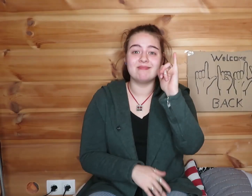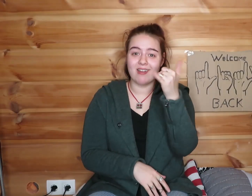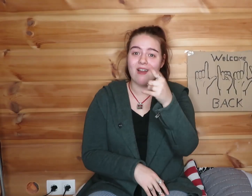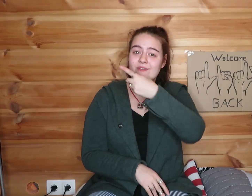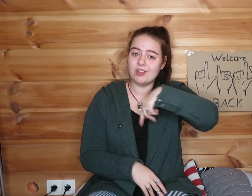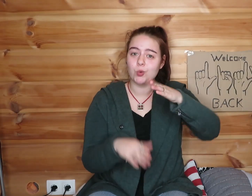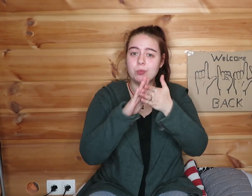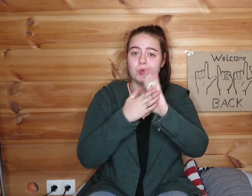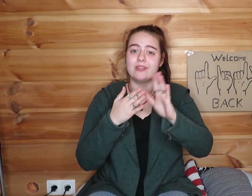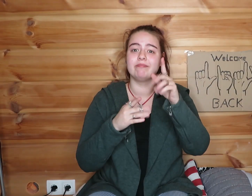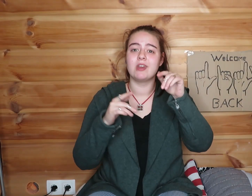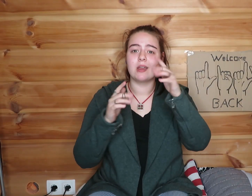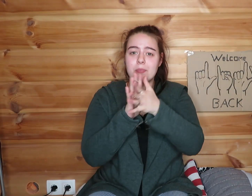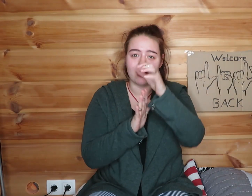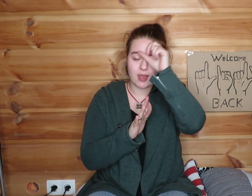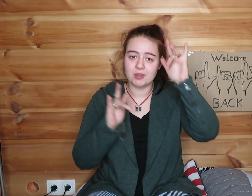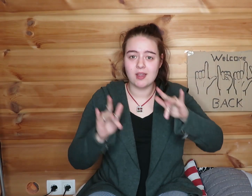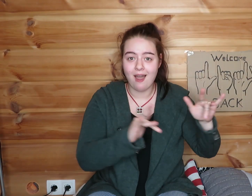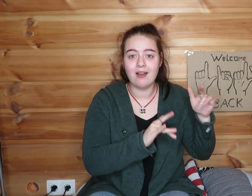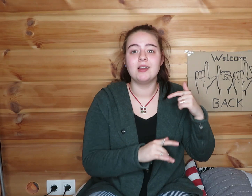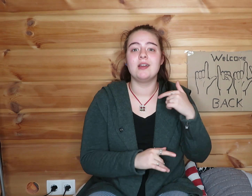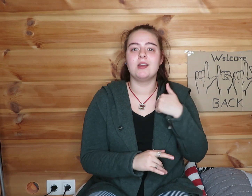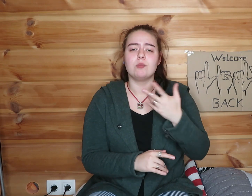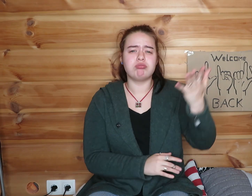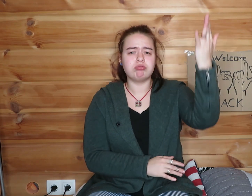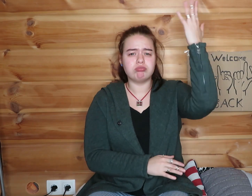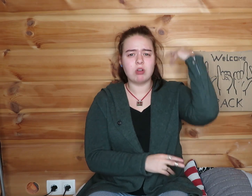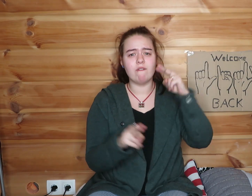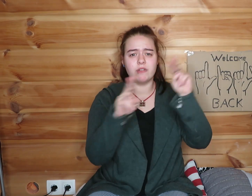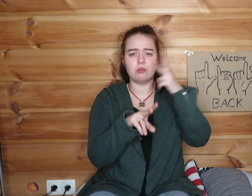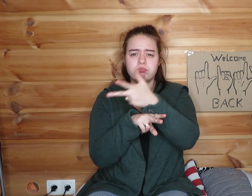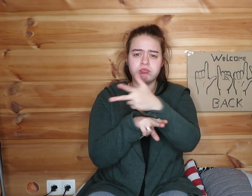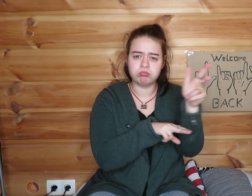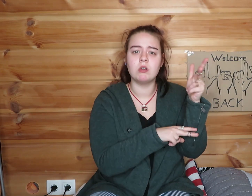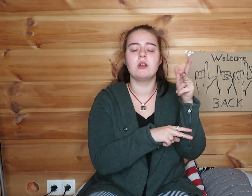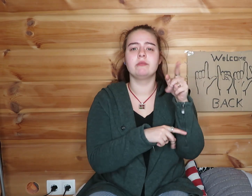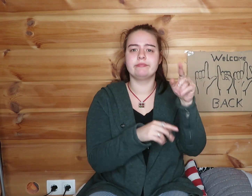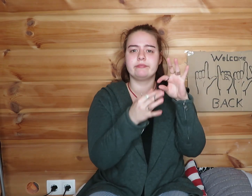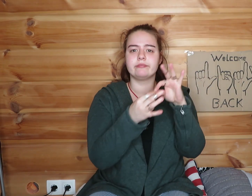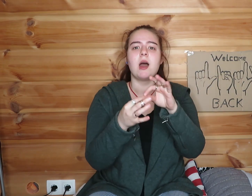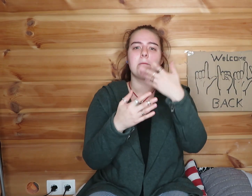True. We have sign names in our community. Not long ago I made a video about that topic.